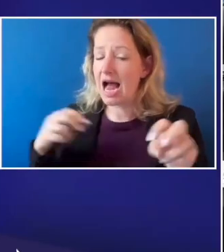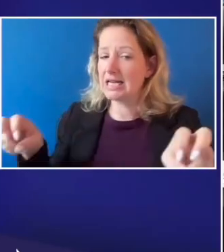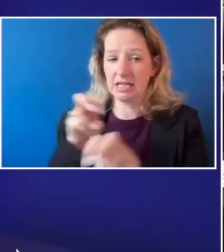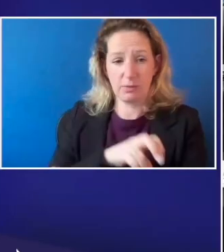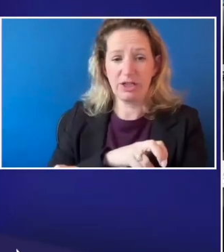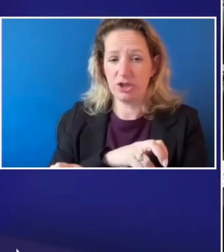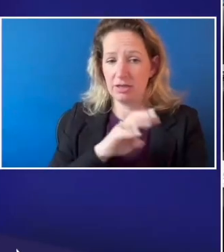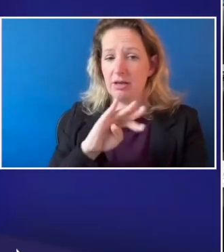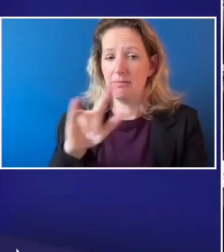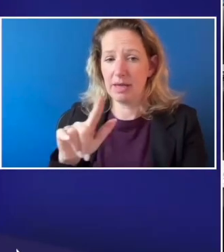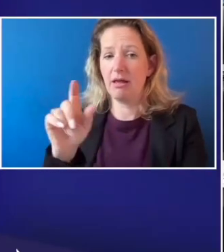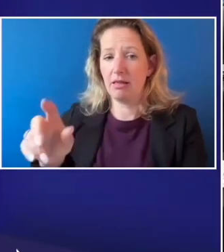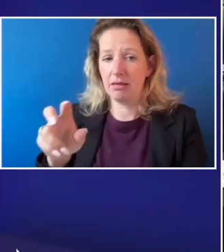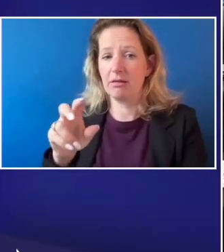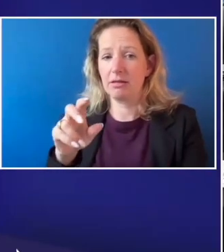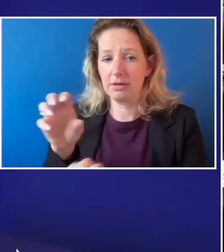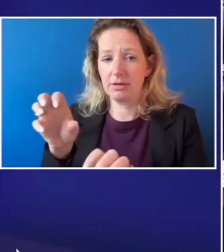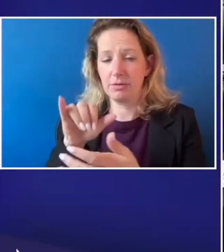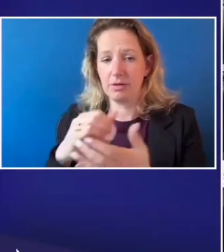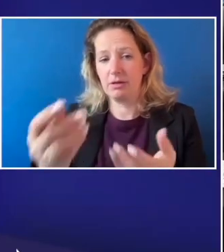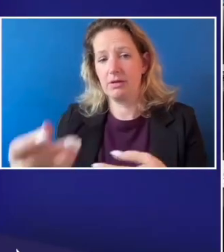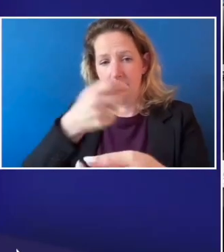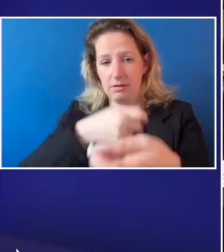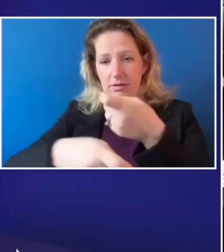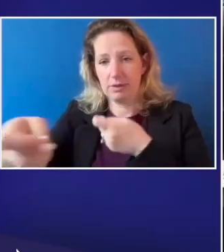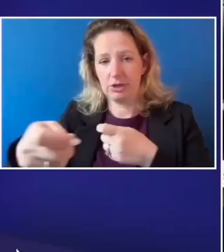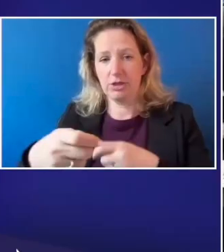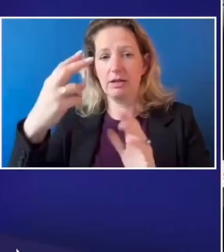Bill, will you come to the main table and read aloud the caucus groups you'd like to?